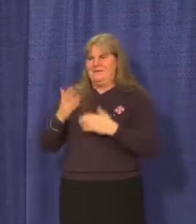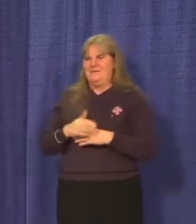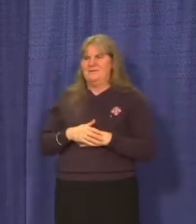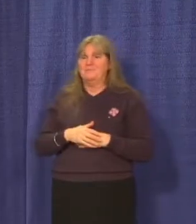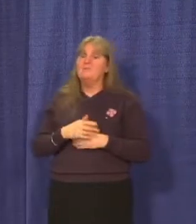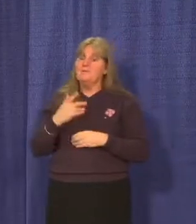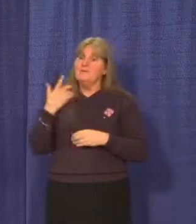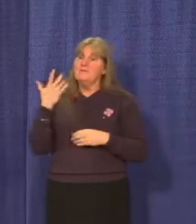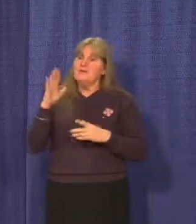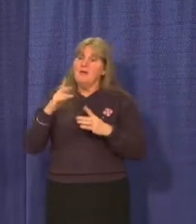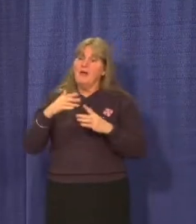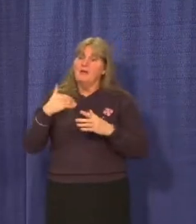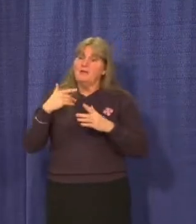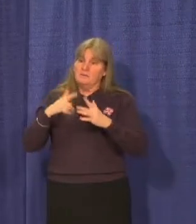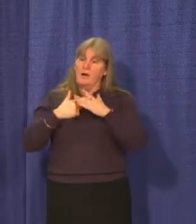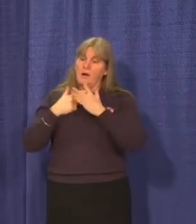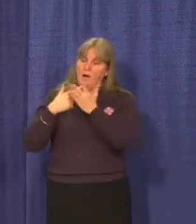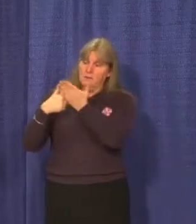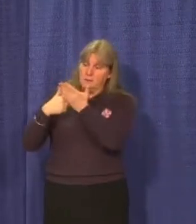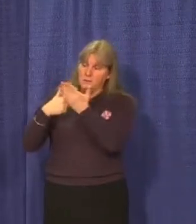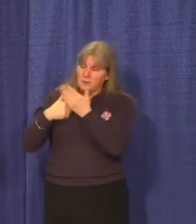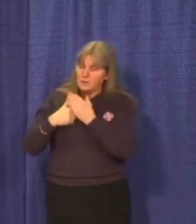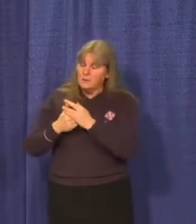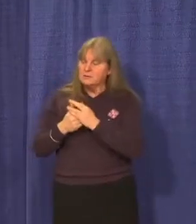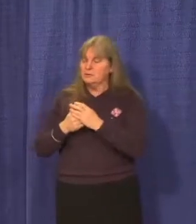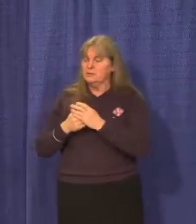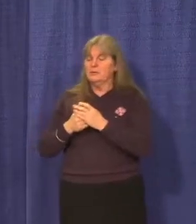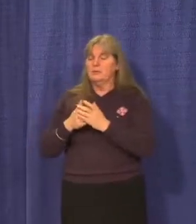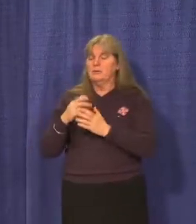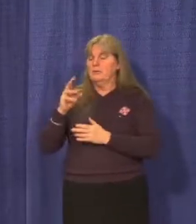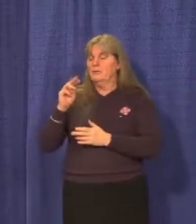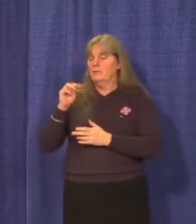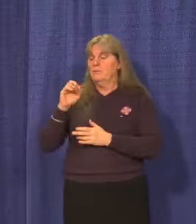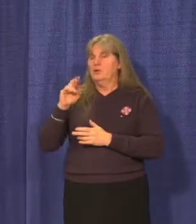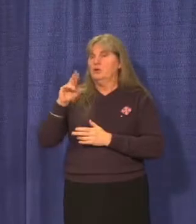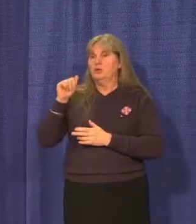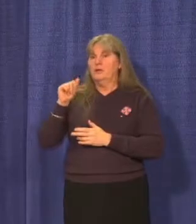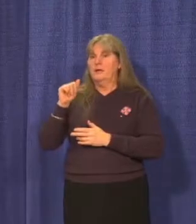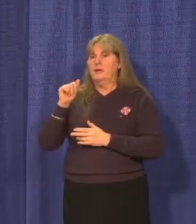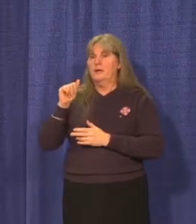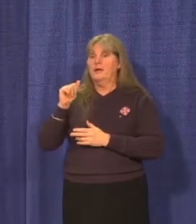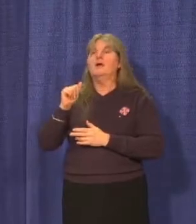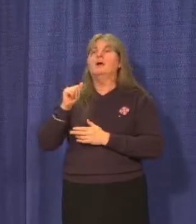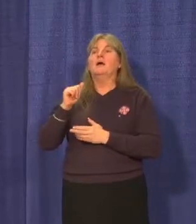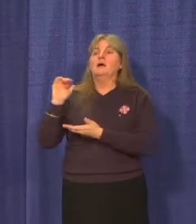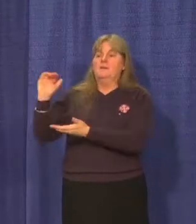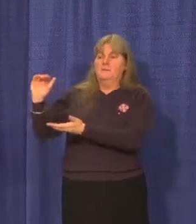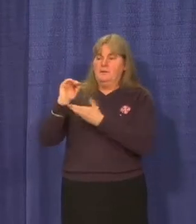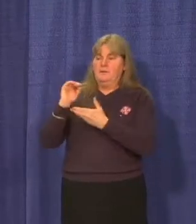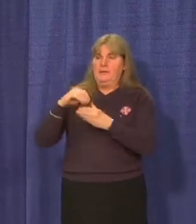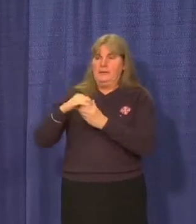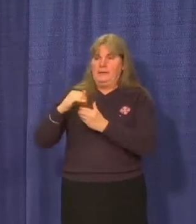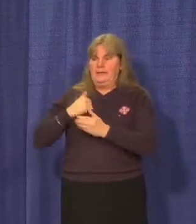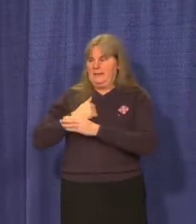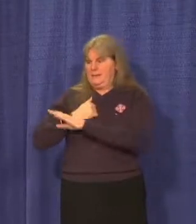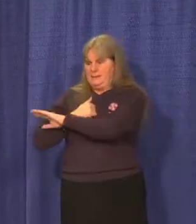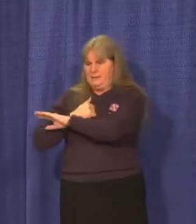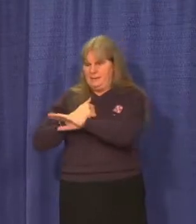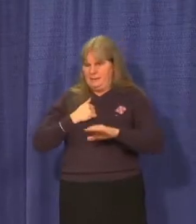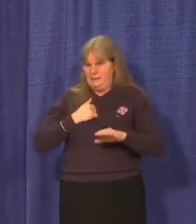conversations about the distribution of Moderna in Canada. Every time that we get updates,